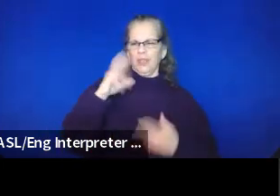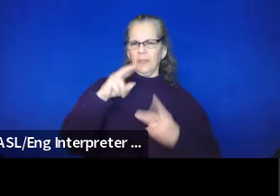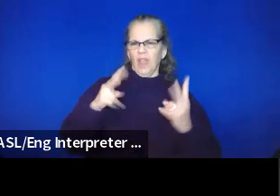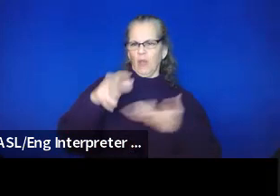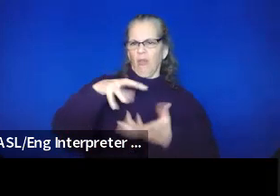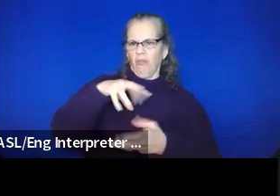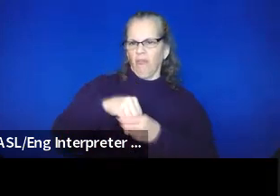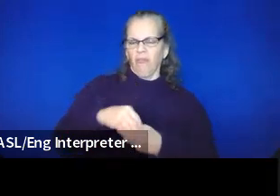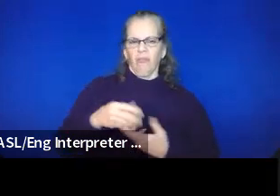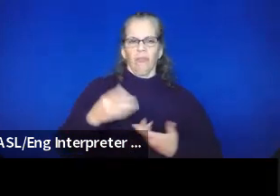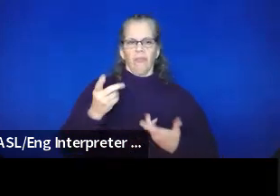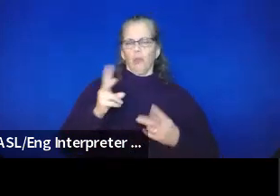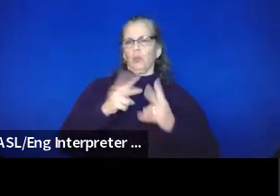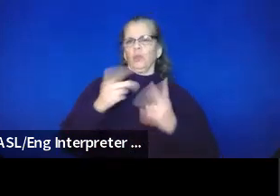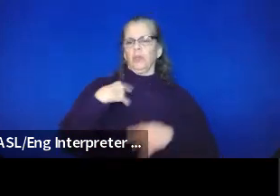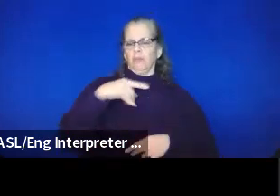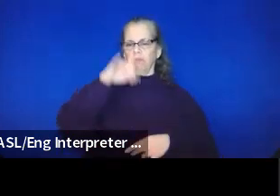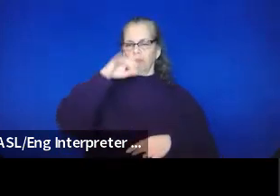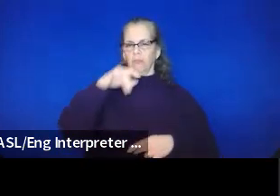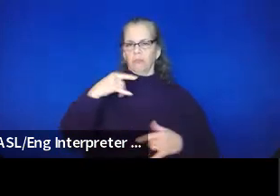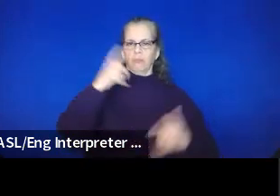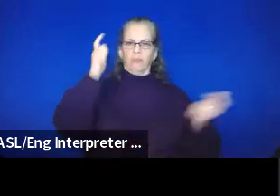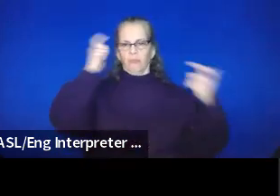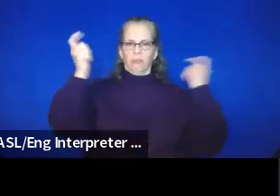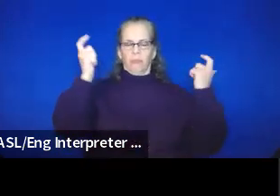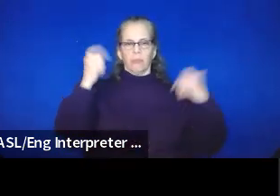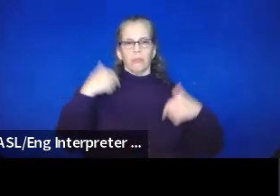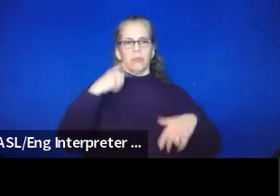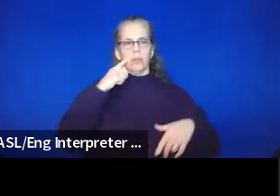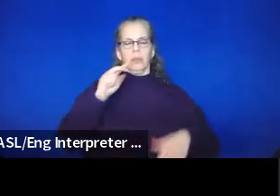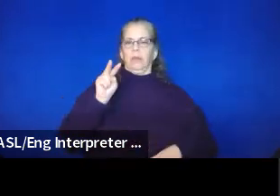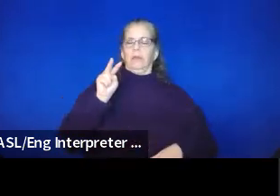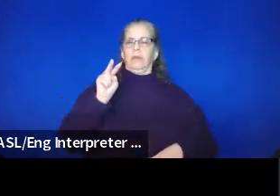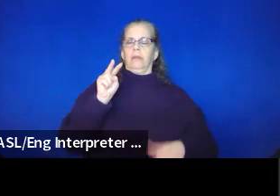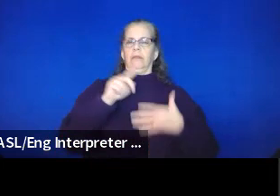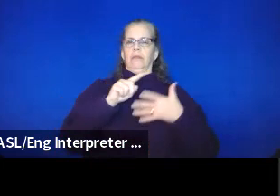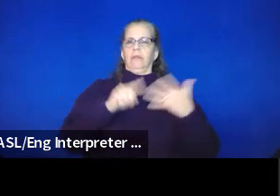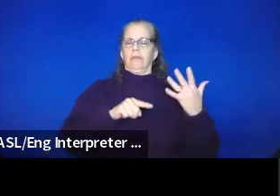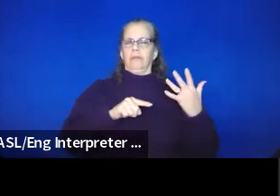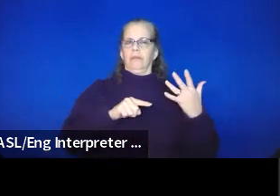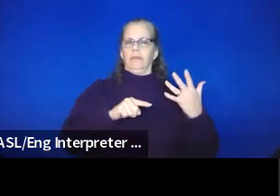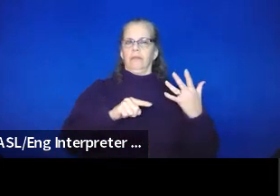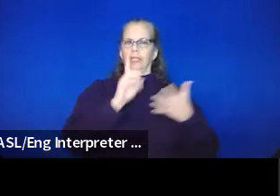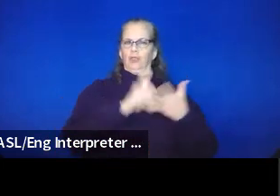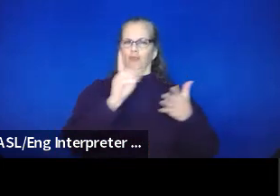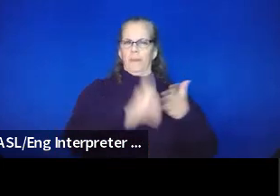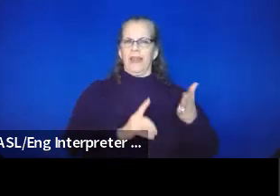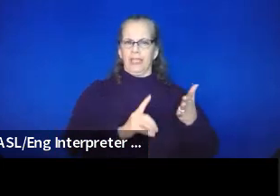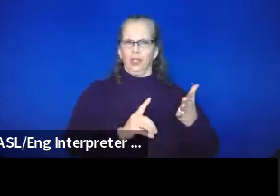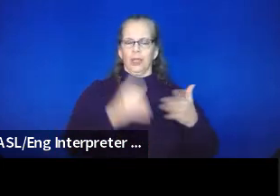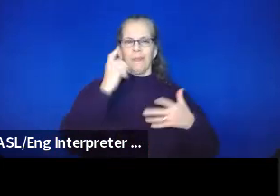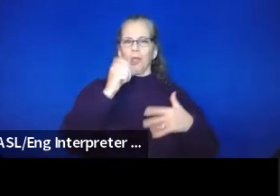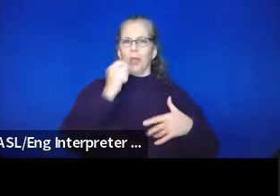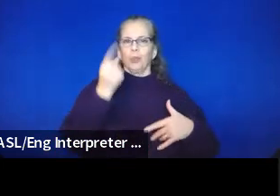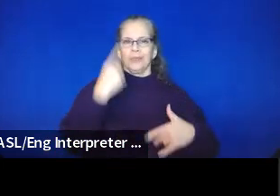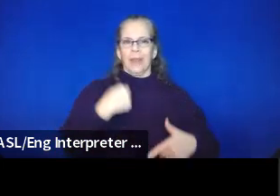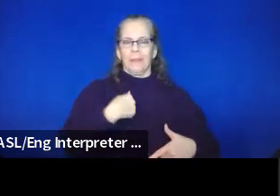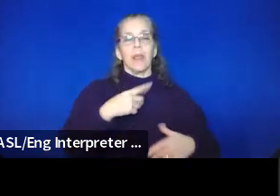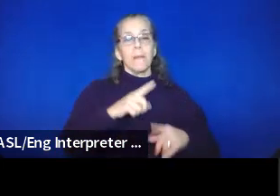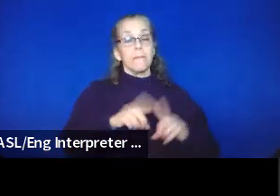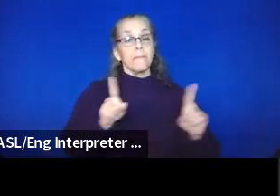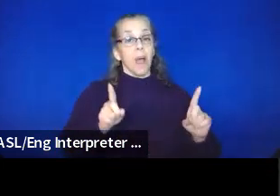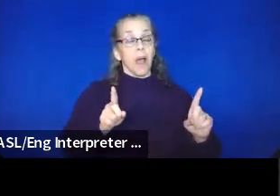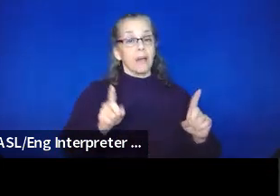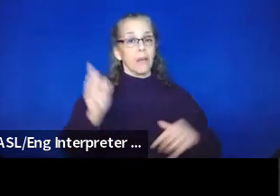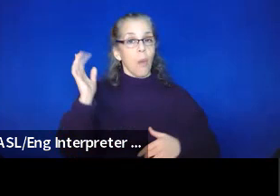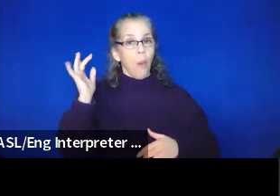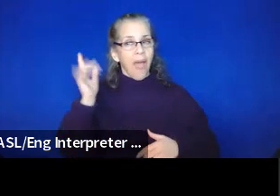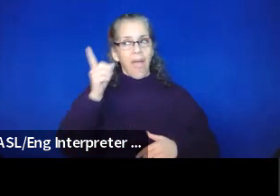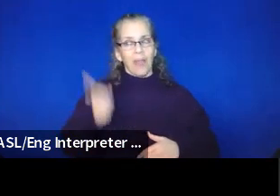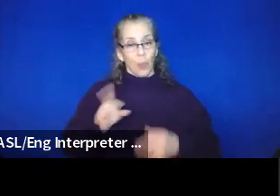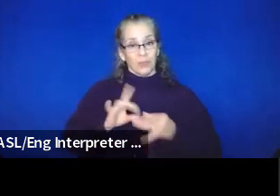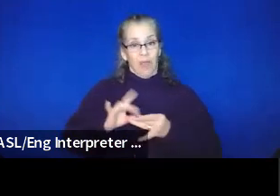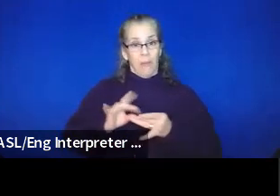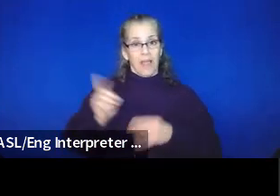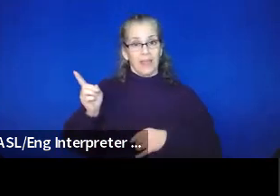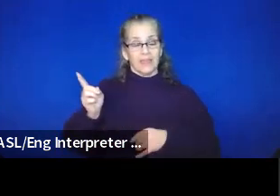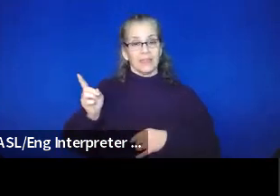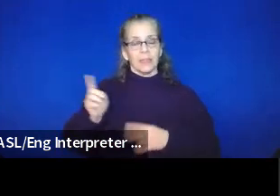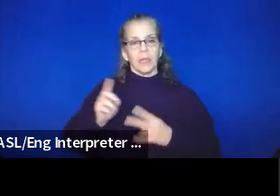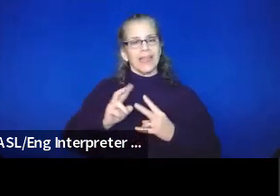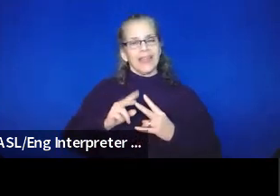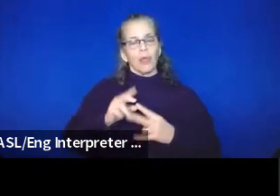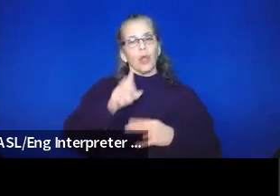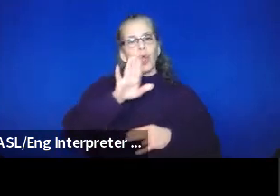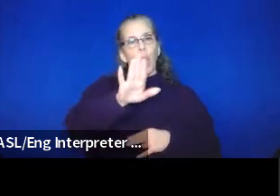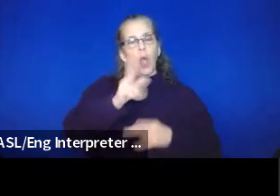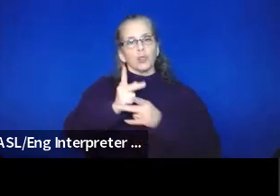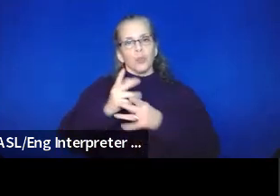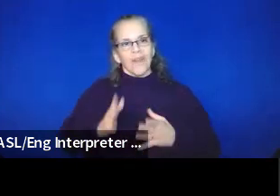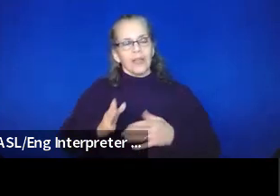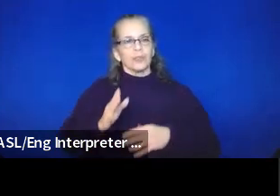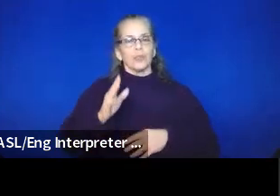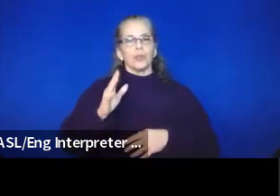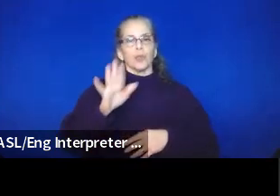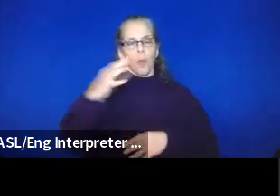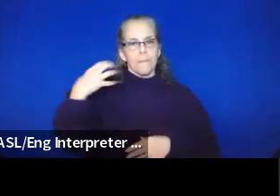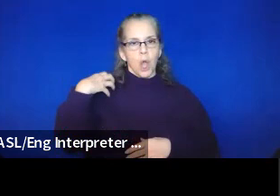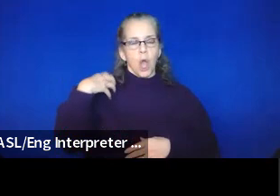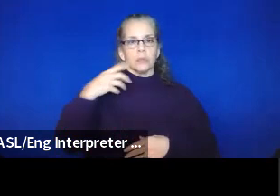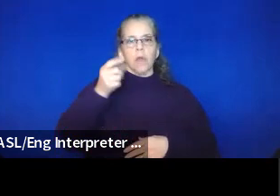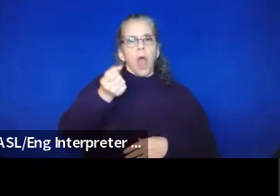Our first thought is to take this as micro you don't understand what's going on and hearing